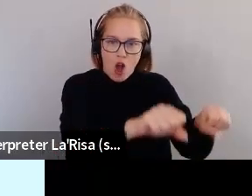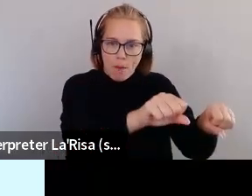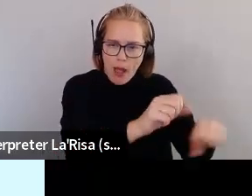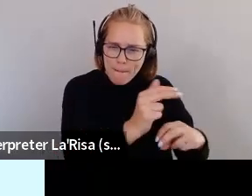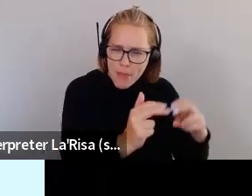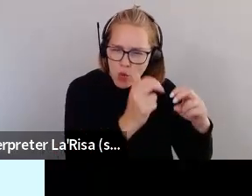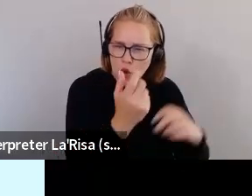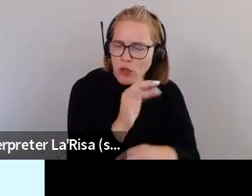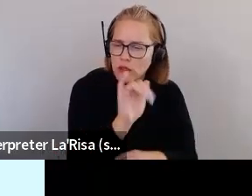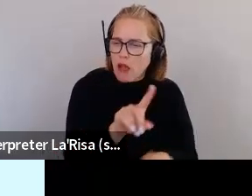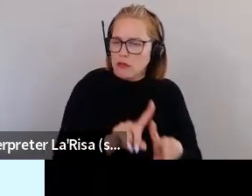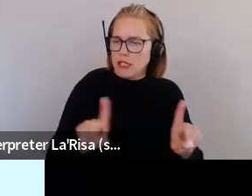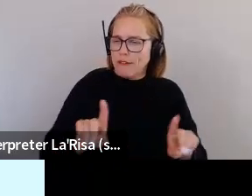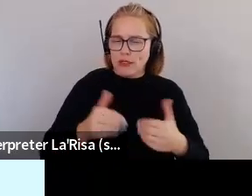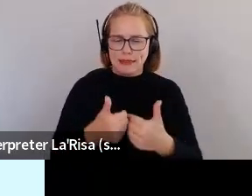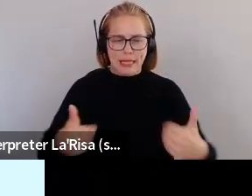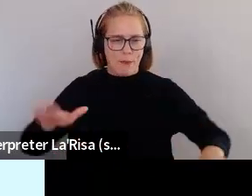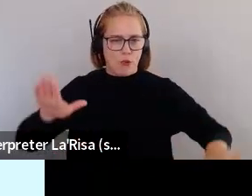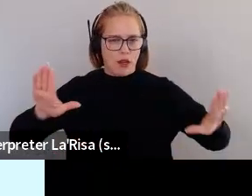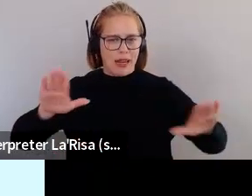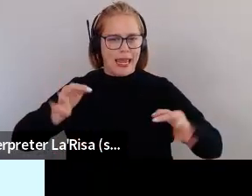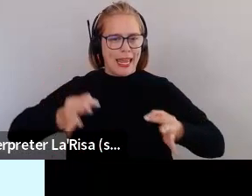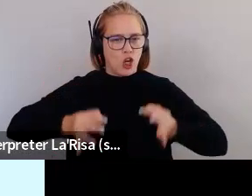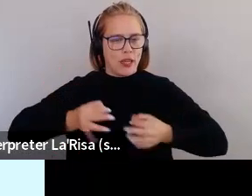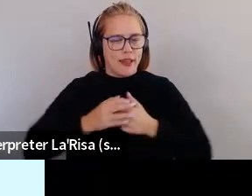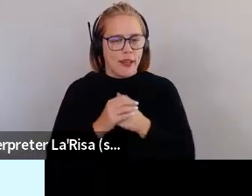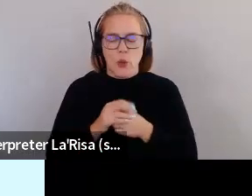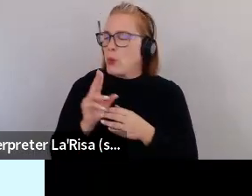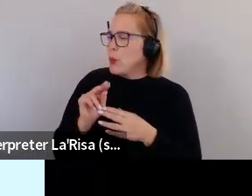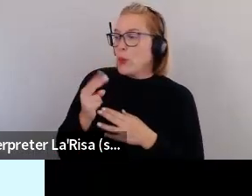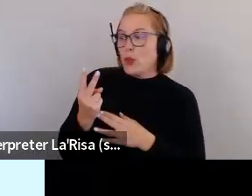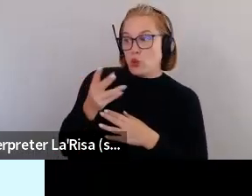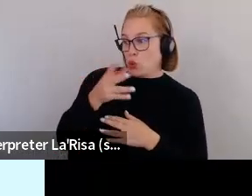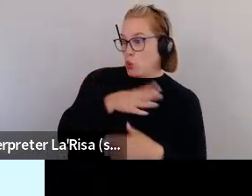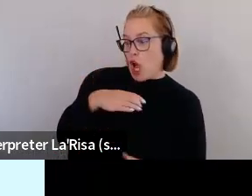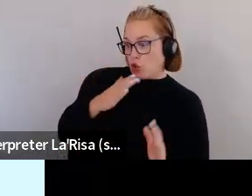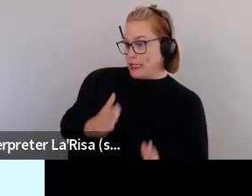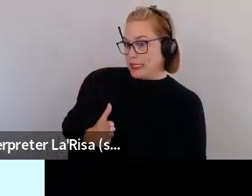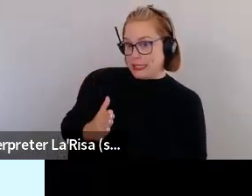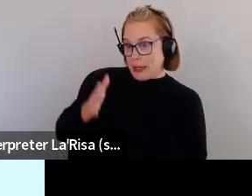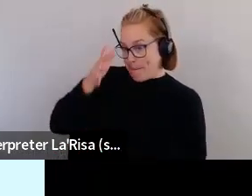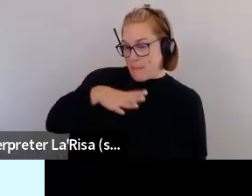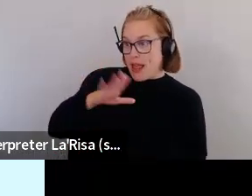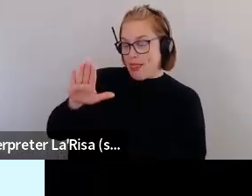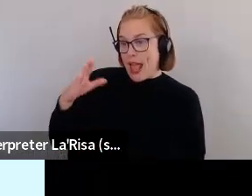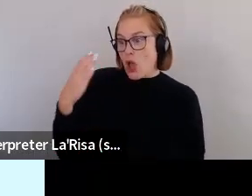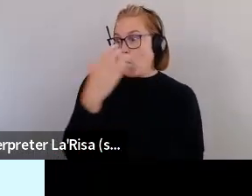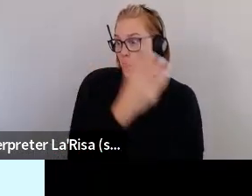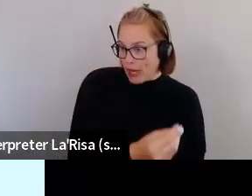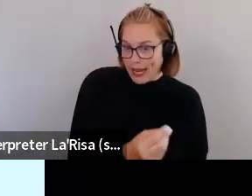hearing. Is that separate from the two congressmen who came to the